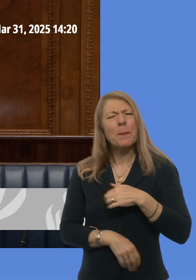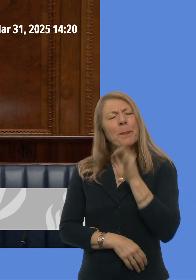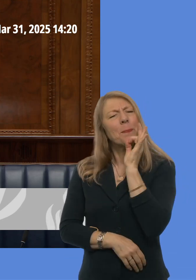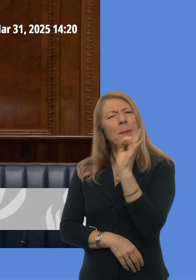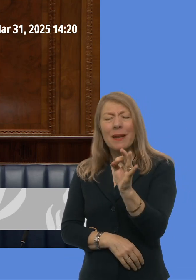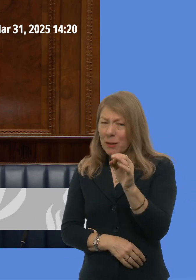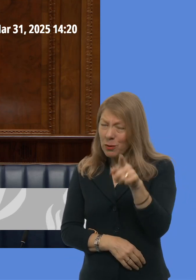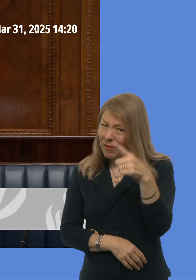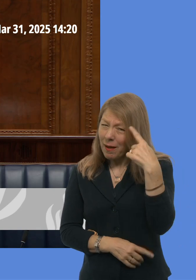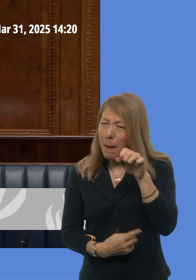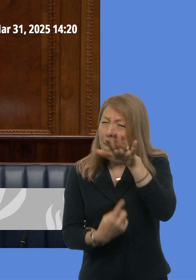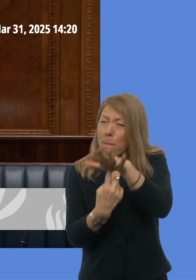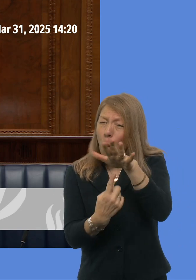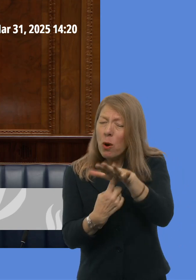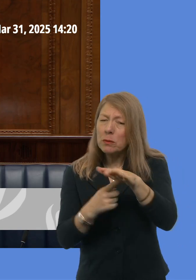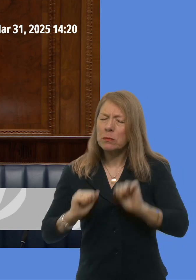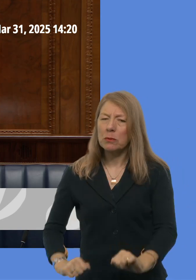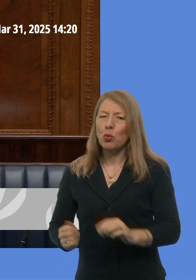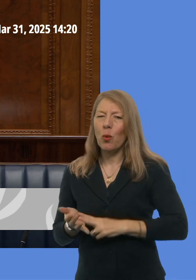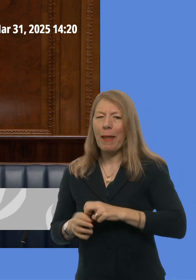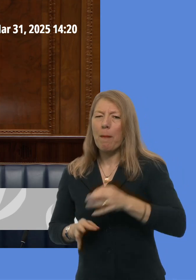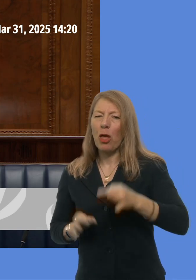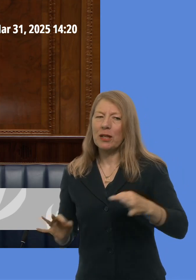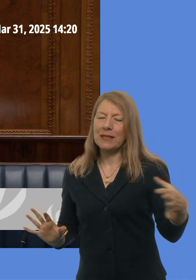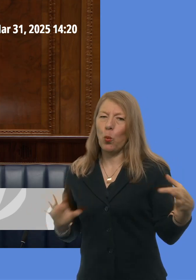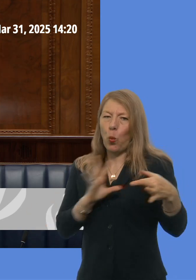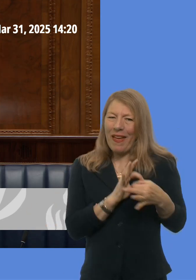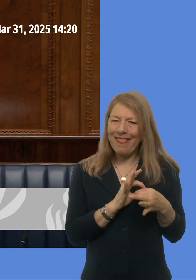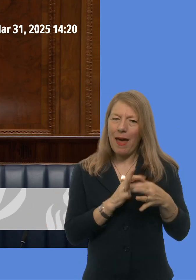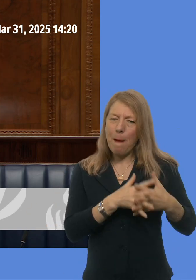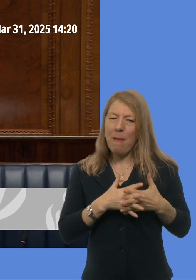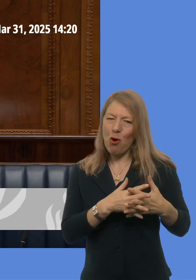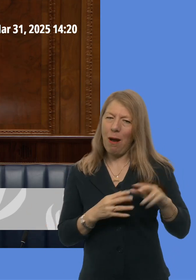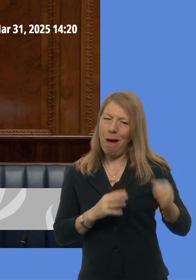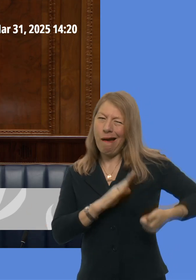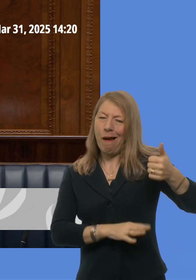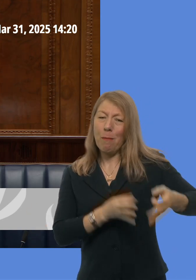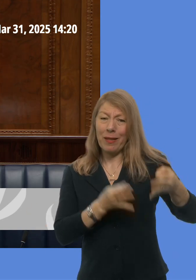Administration, particularly given the current uncertainty around tariffs and global trade?